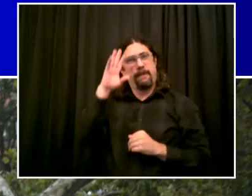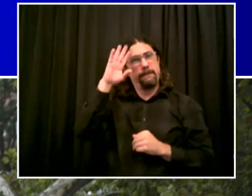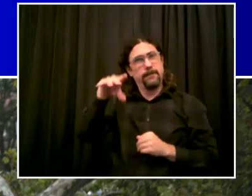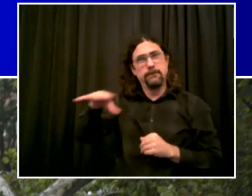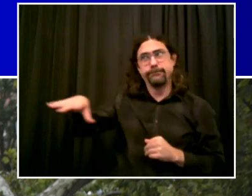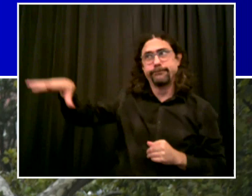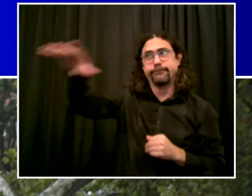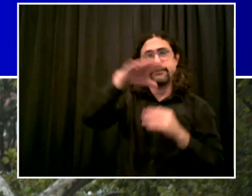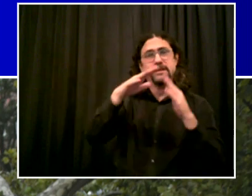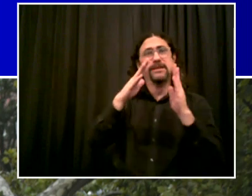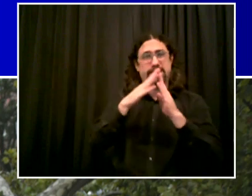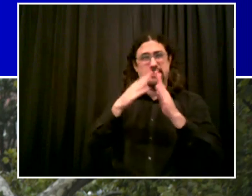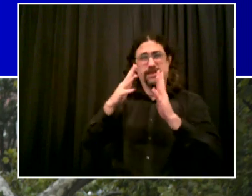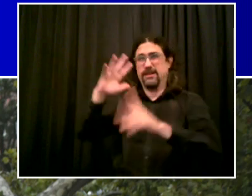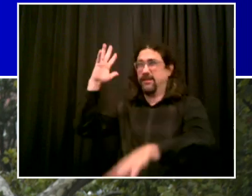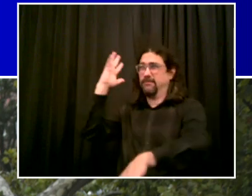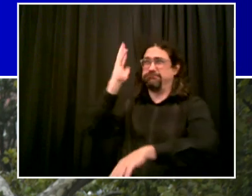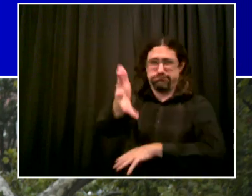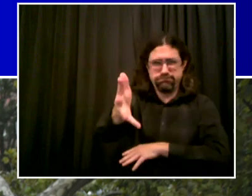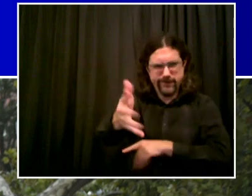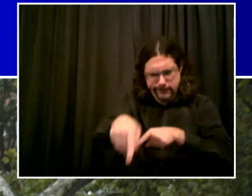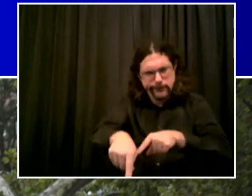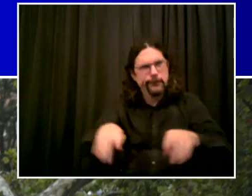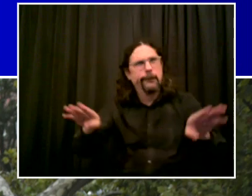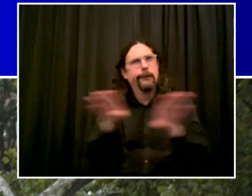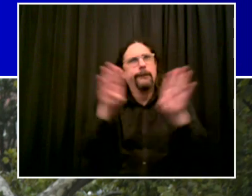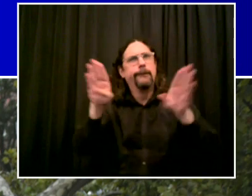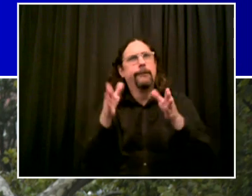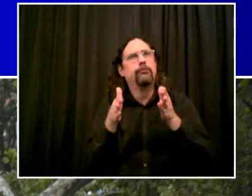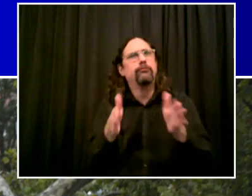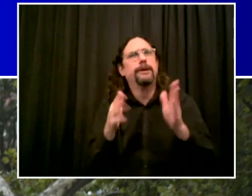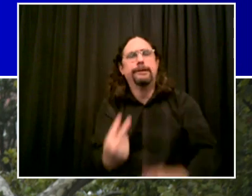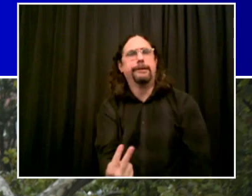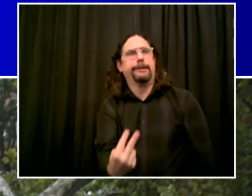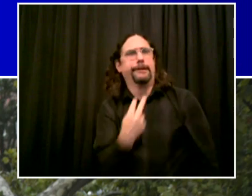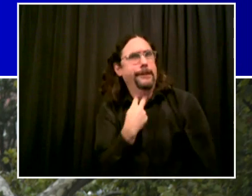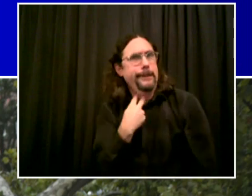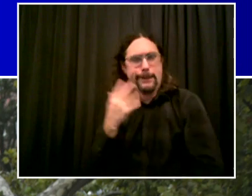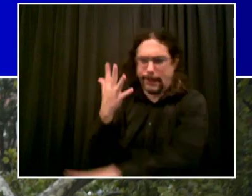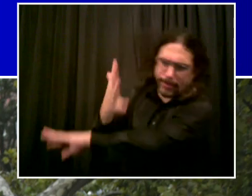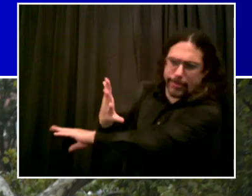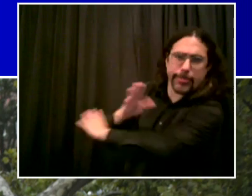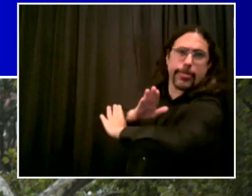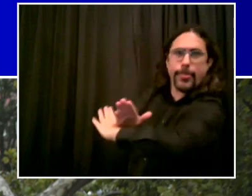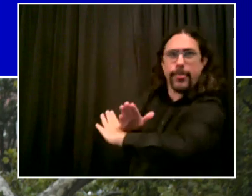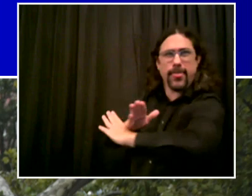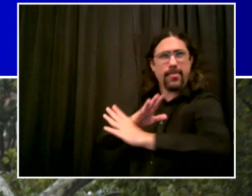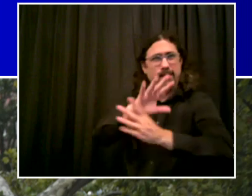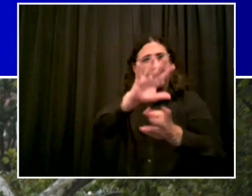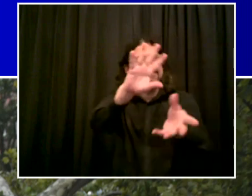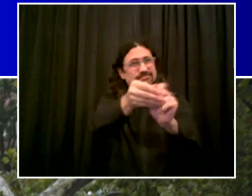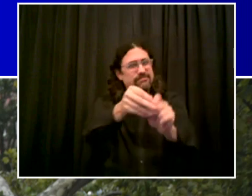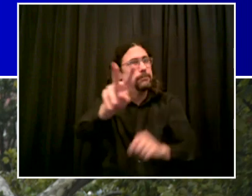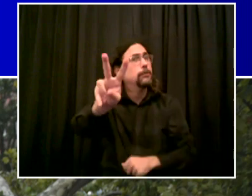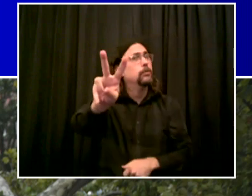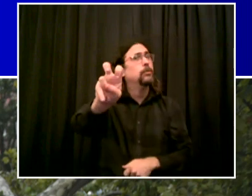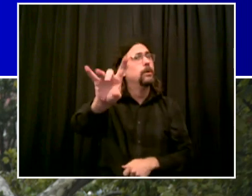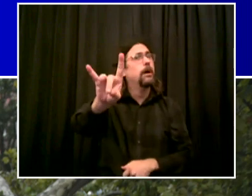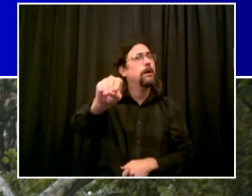BLOCKED IN NEW YORK CITY. WE PLAN TO HAVE 280 OF TE HOS ADDRESSED BY THE